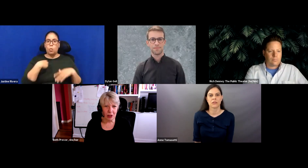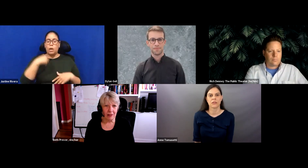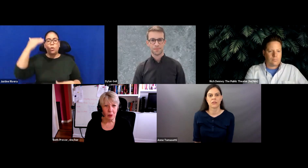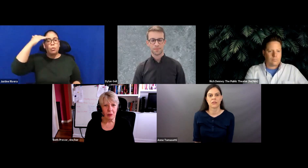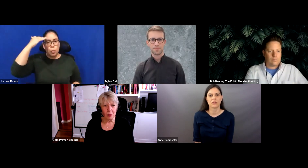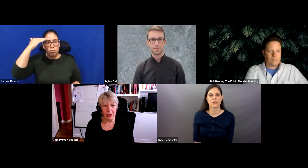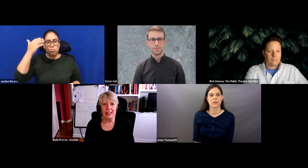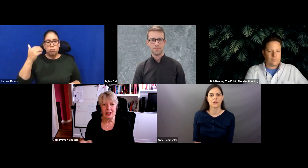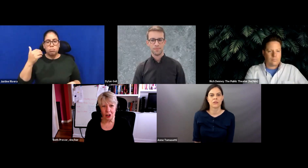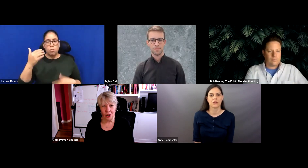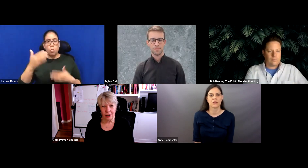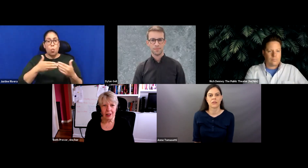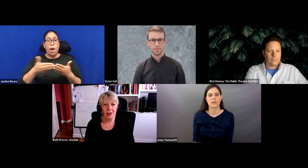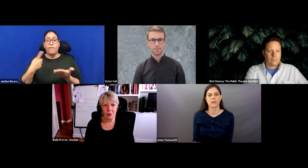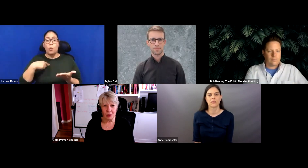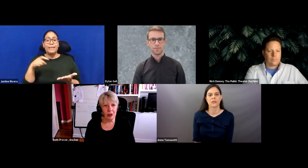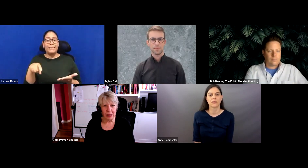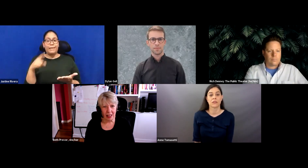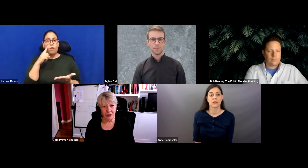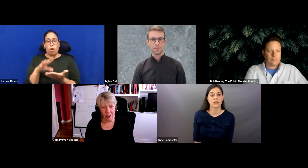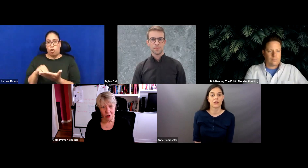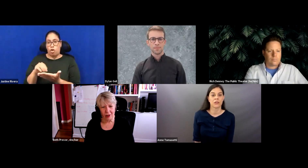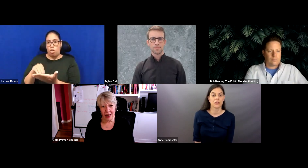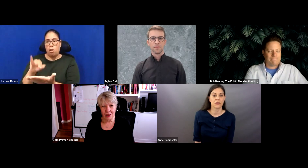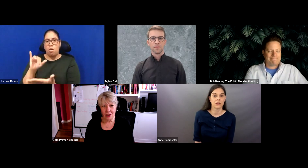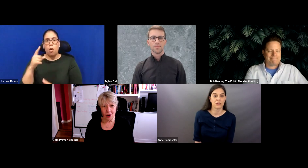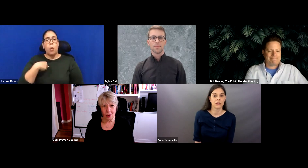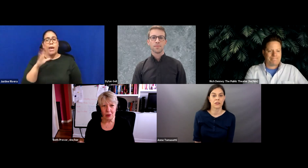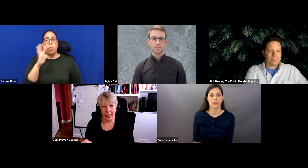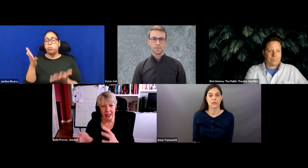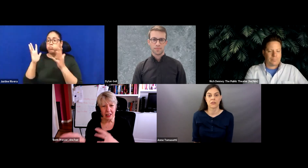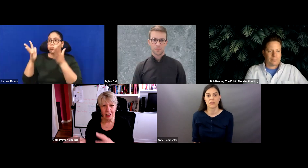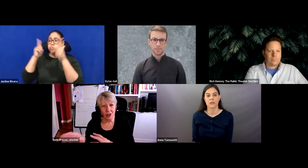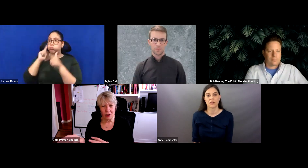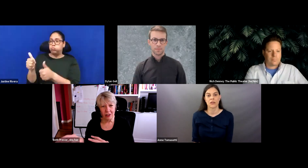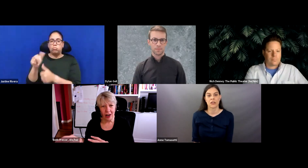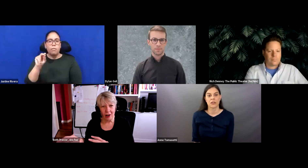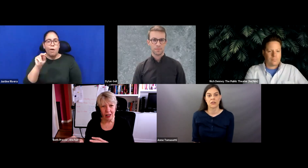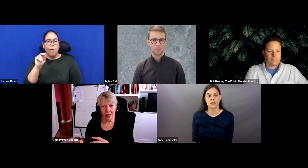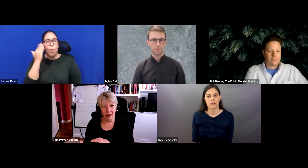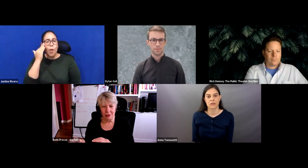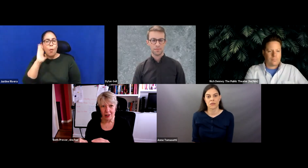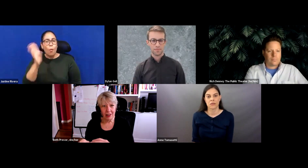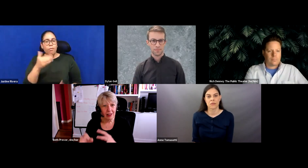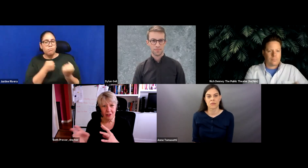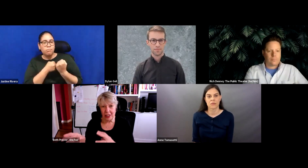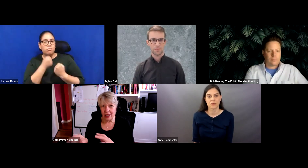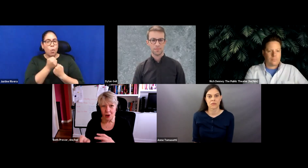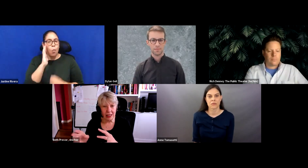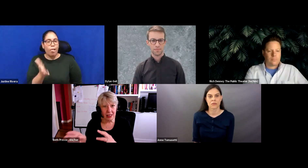whatever we would need to learn, we wouldn't be left alone. And so we were getting into this whole other area of video and